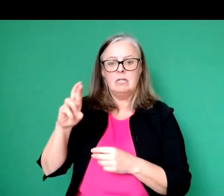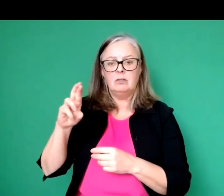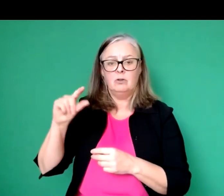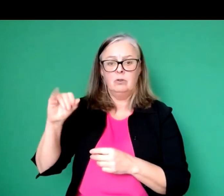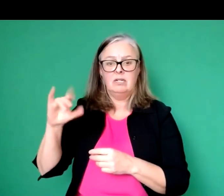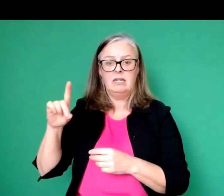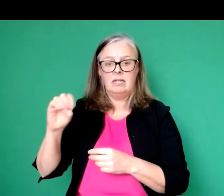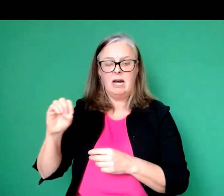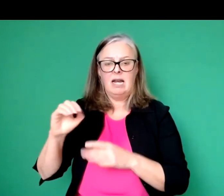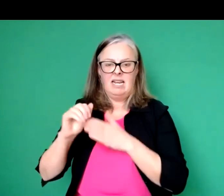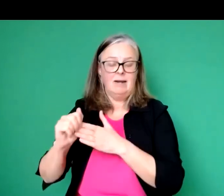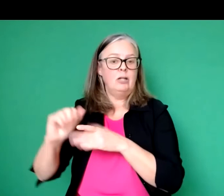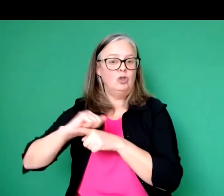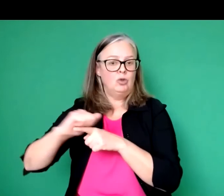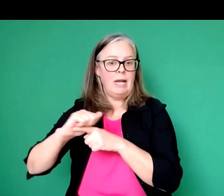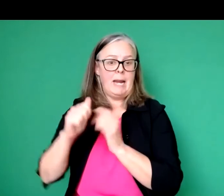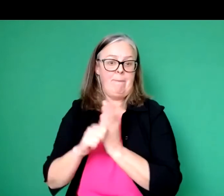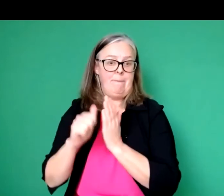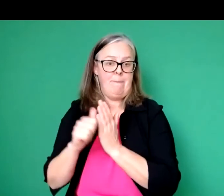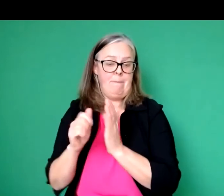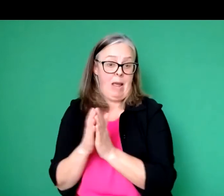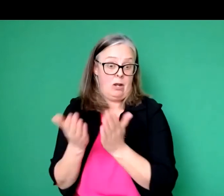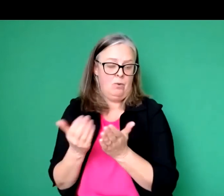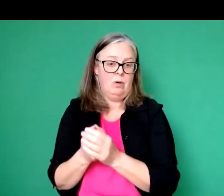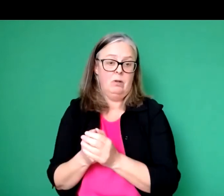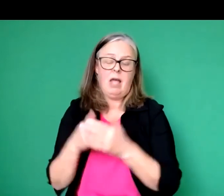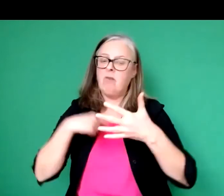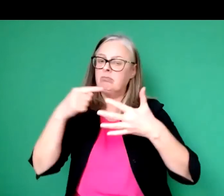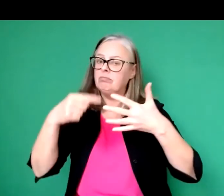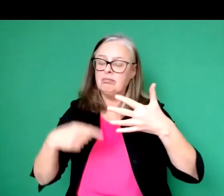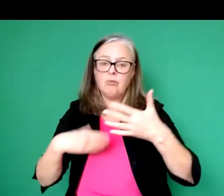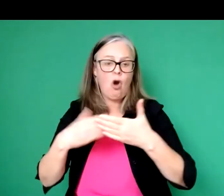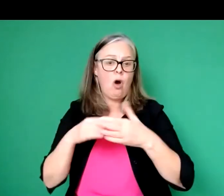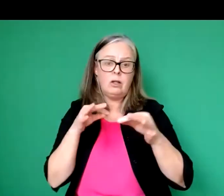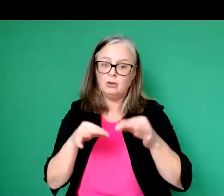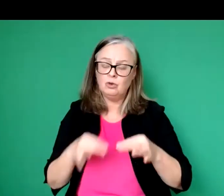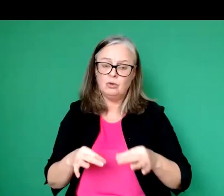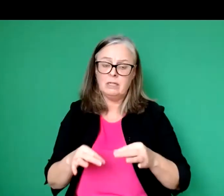gives you all of the instructions it gives you the standardized commands to use for for